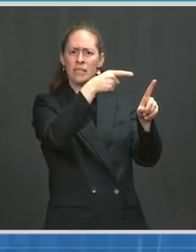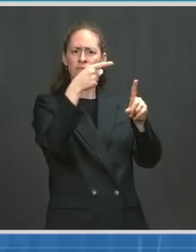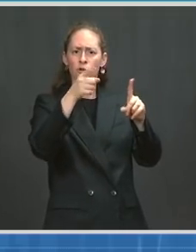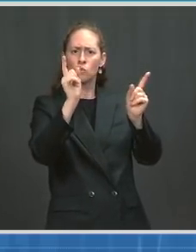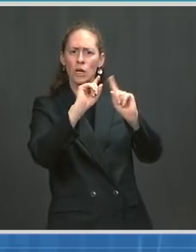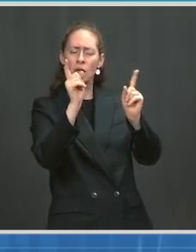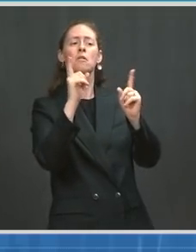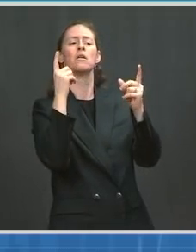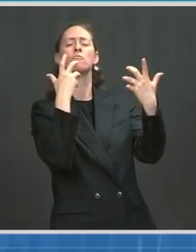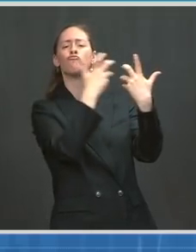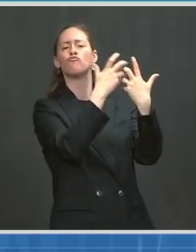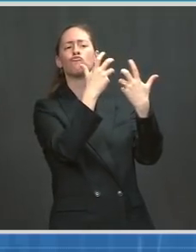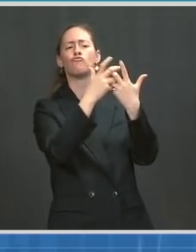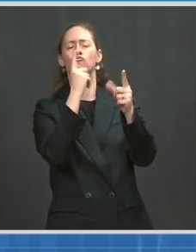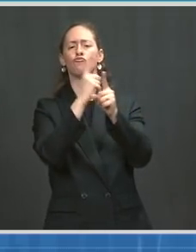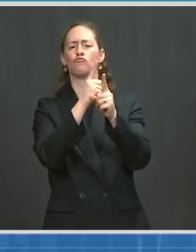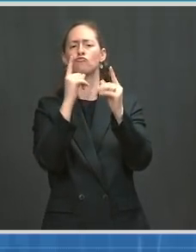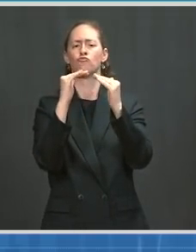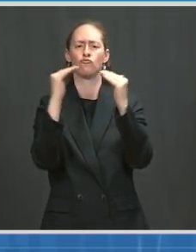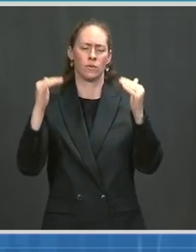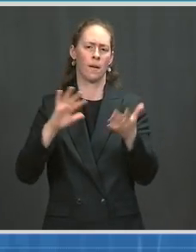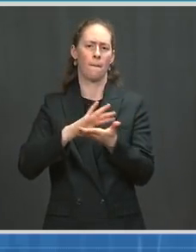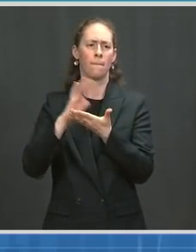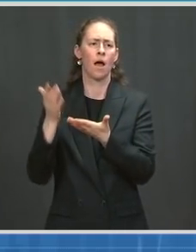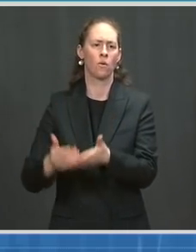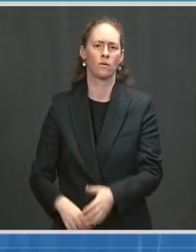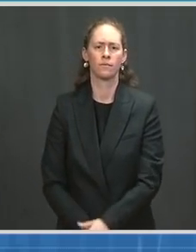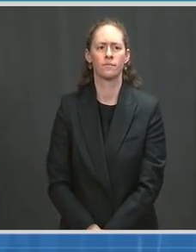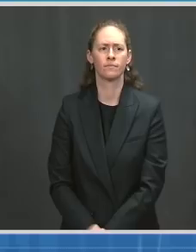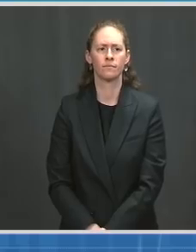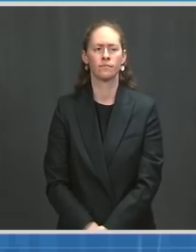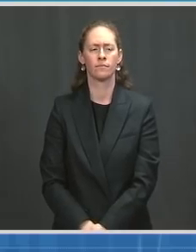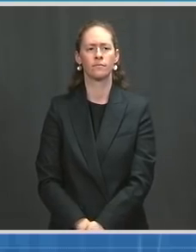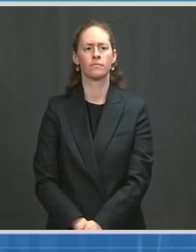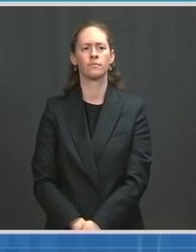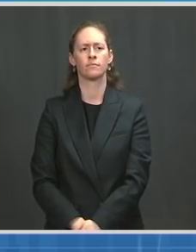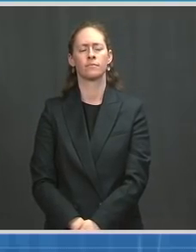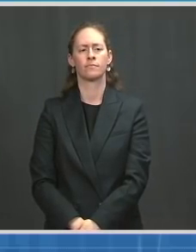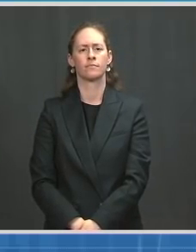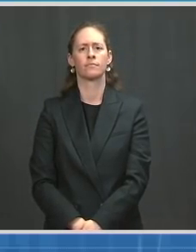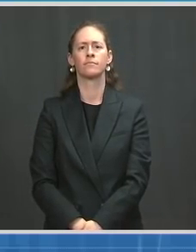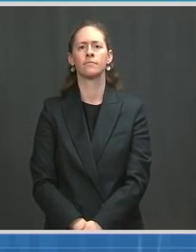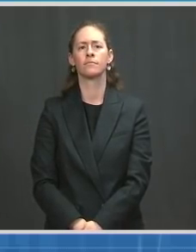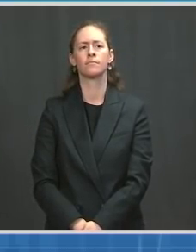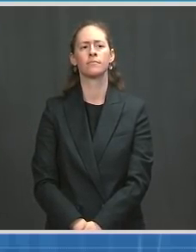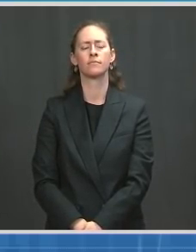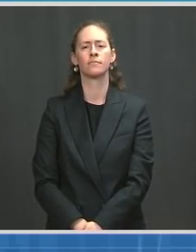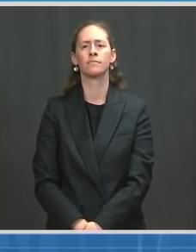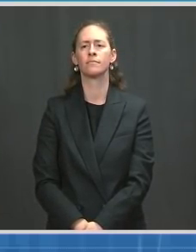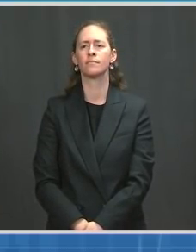The Press: Hi, can you talk a little bit about how the dating app initiative came about, and also whether this is a first for the White House